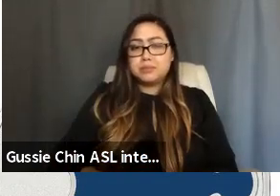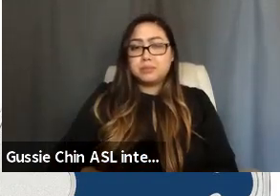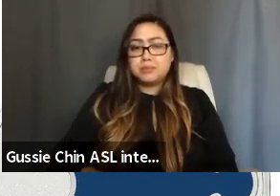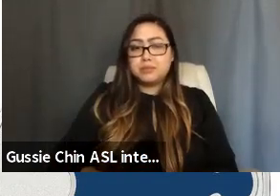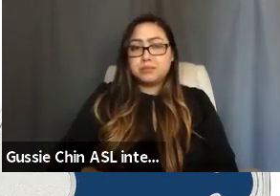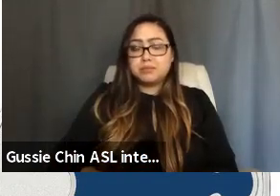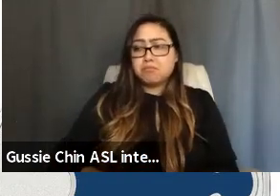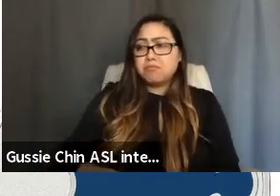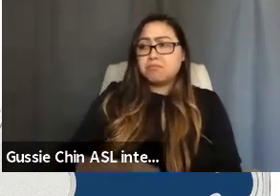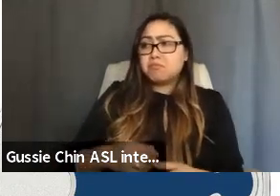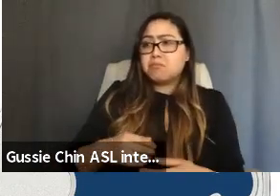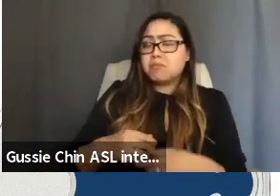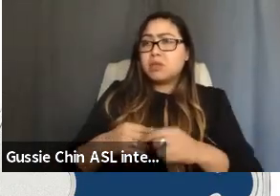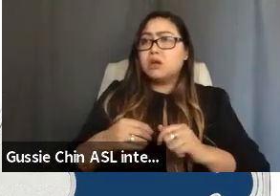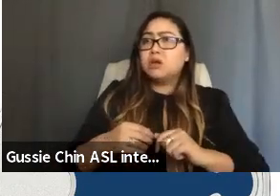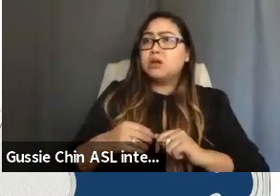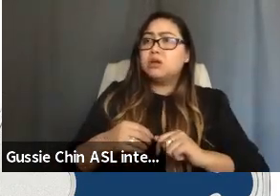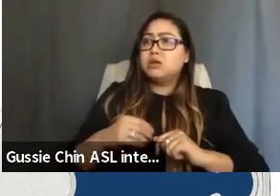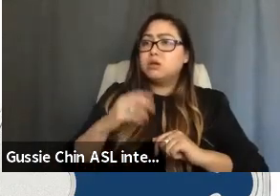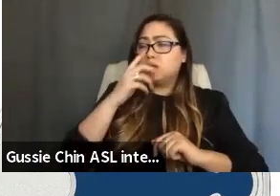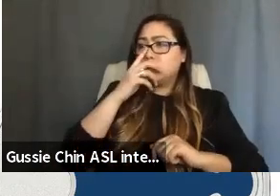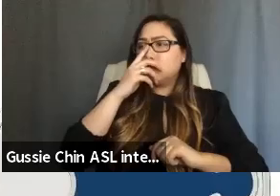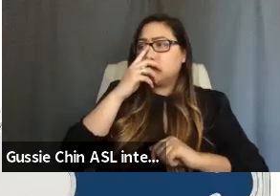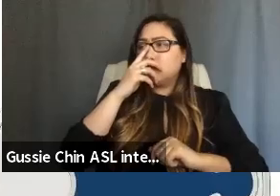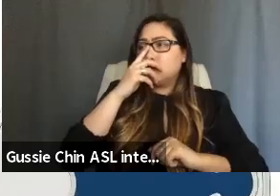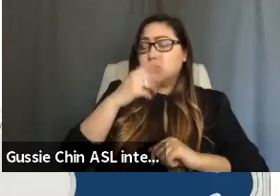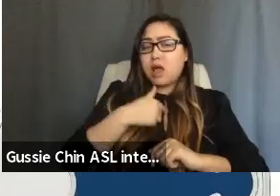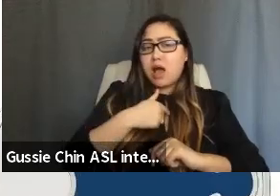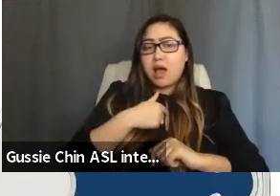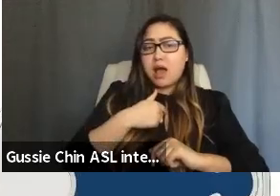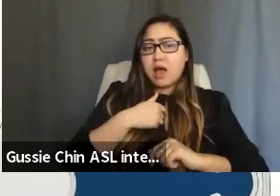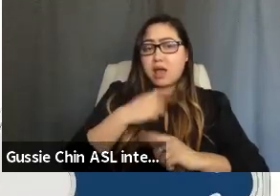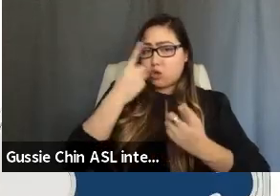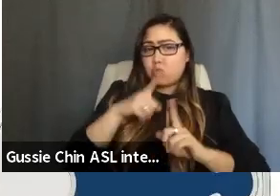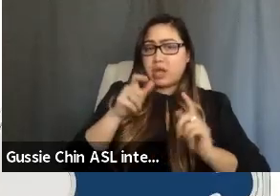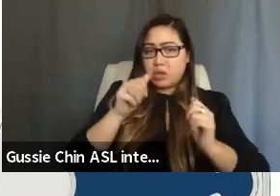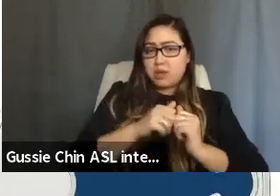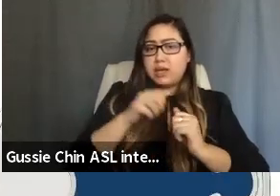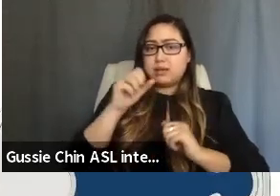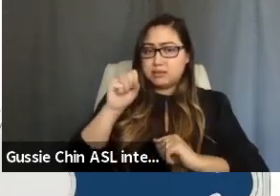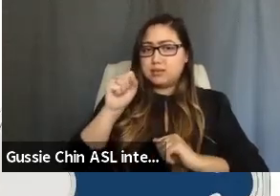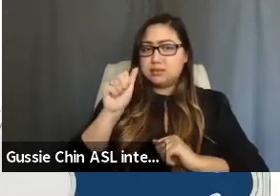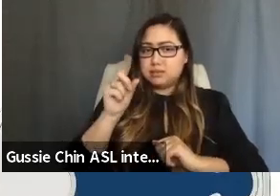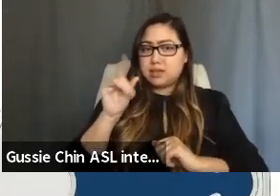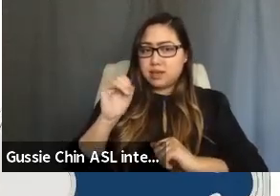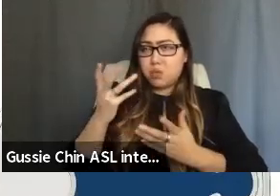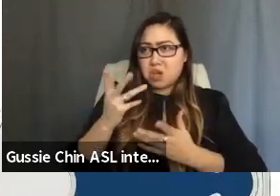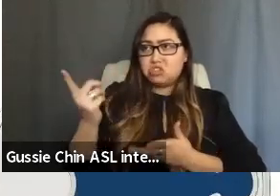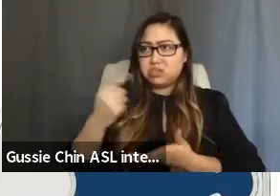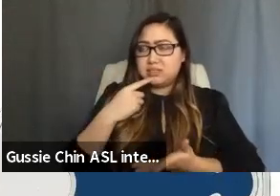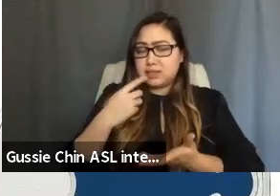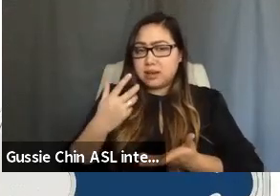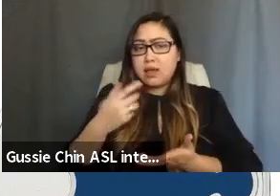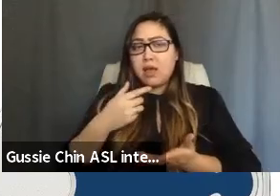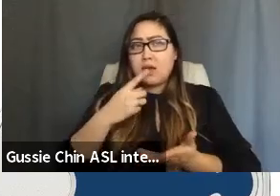I would sort of echo what Sadie said. There's been a lot of work,